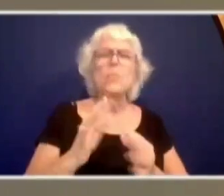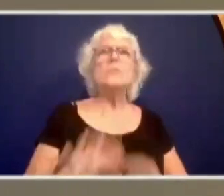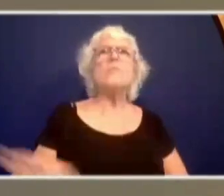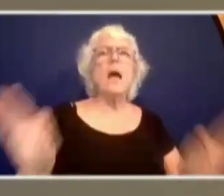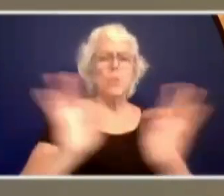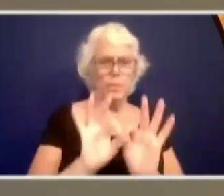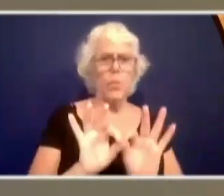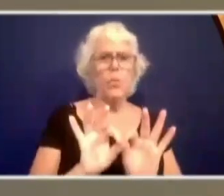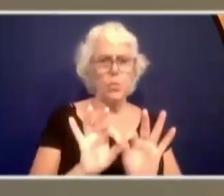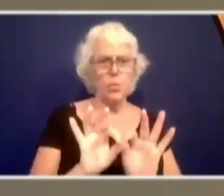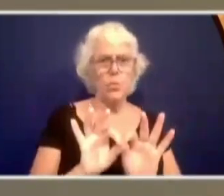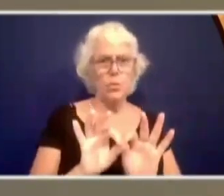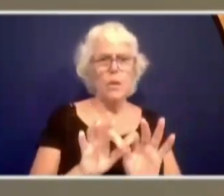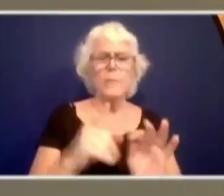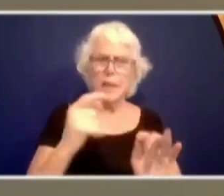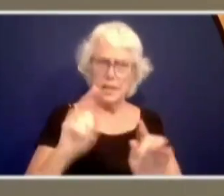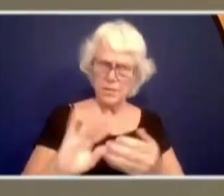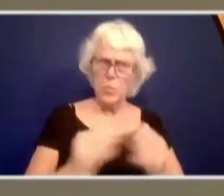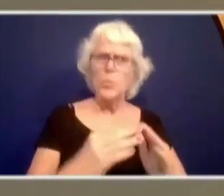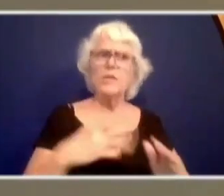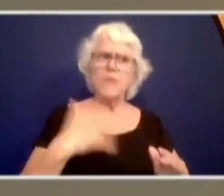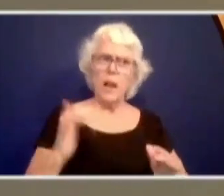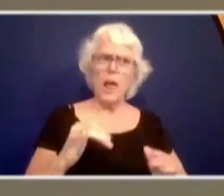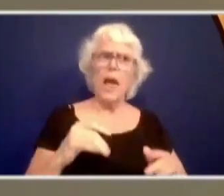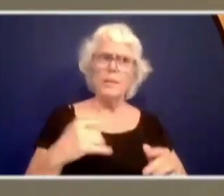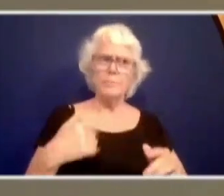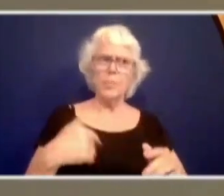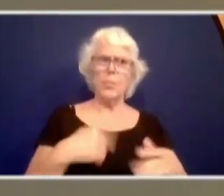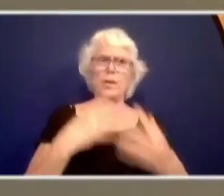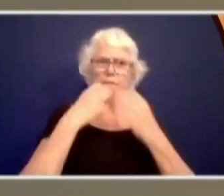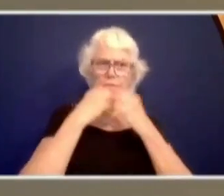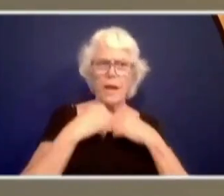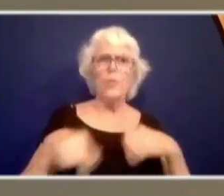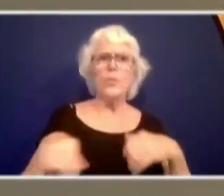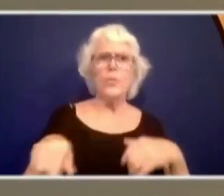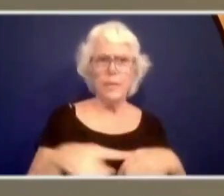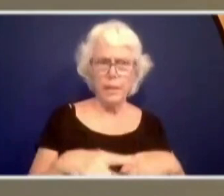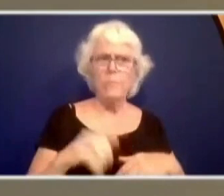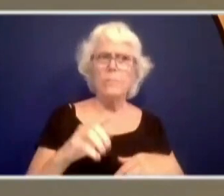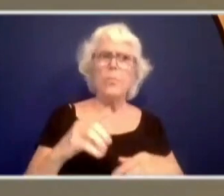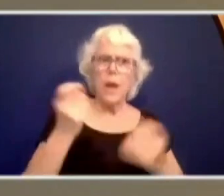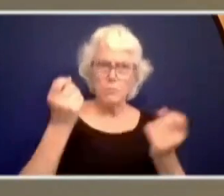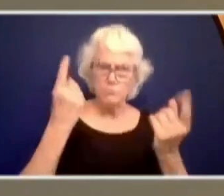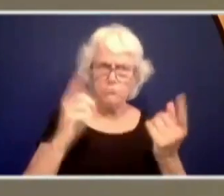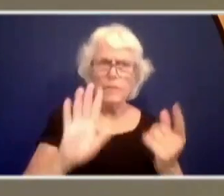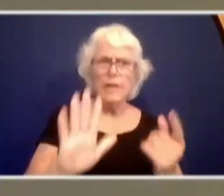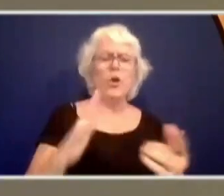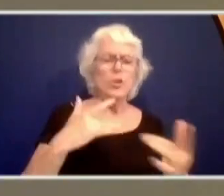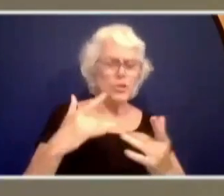community felt very much valued by hearing their concerns and listening to them. So thank you very much.